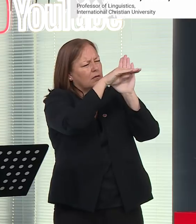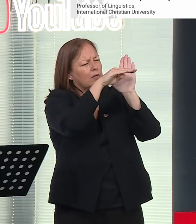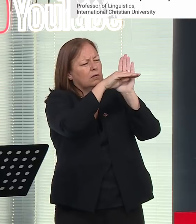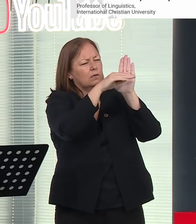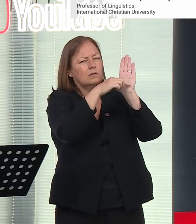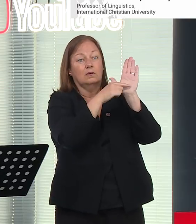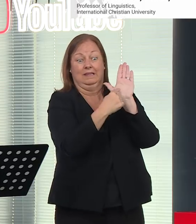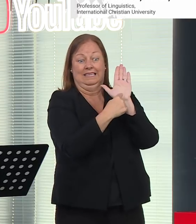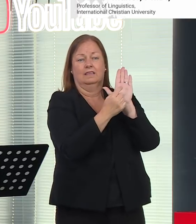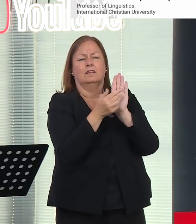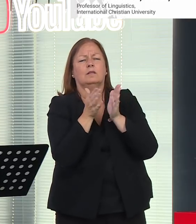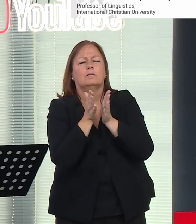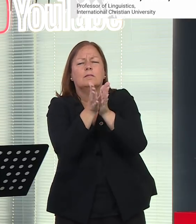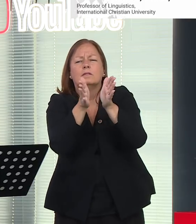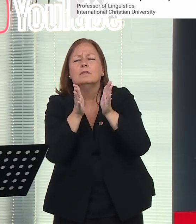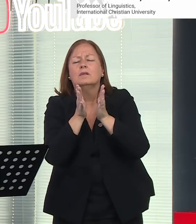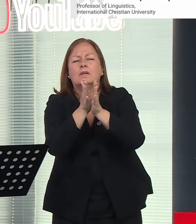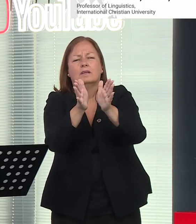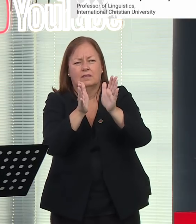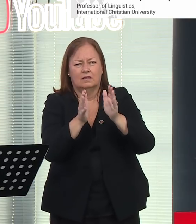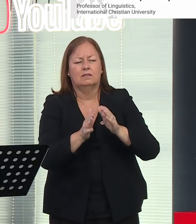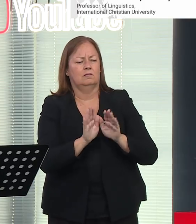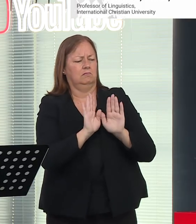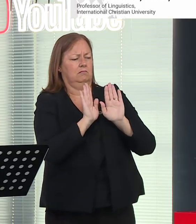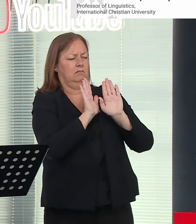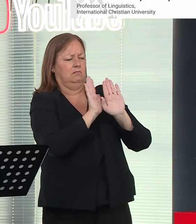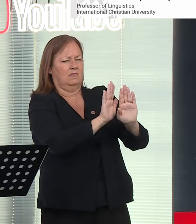Please note that phrase, language equality. Now it's changed.